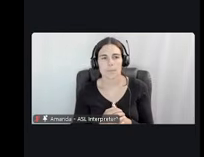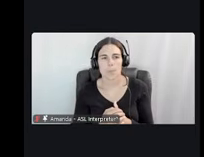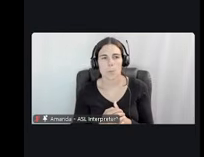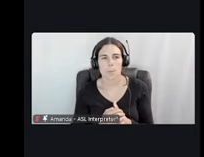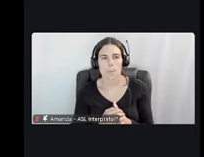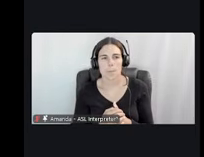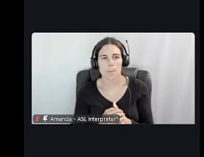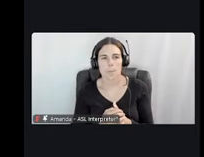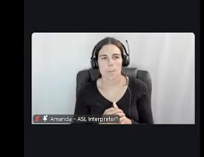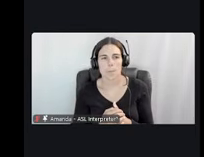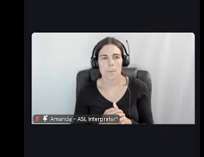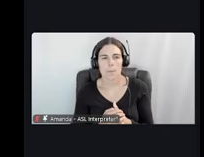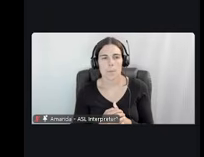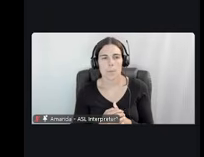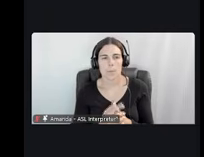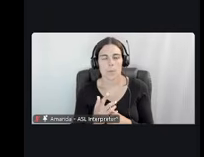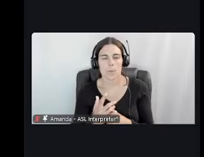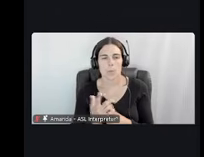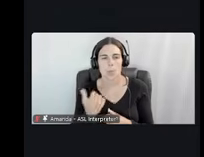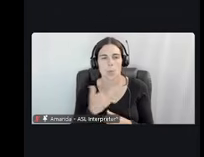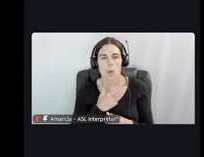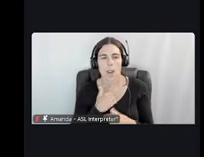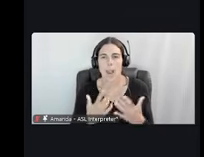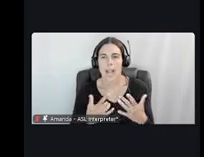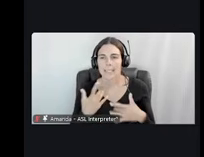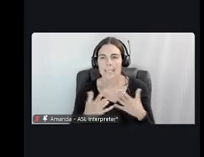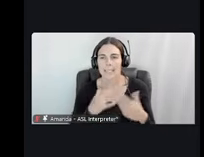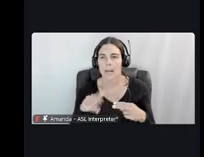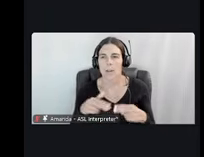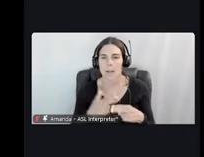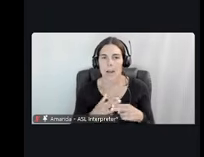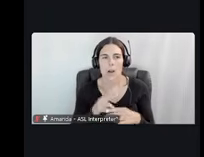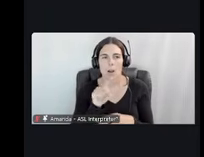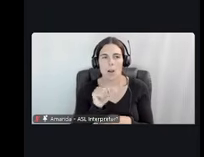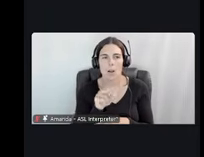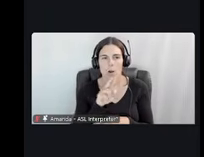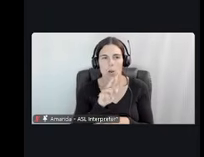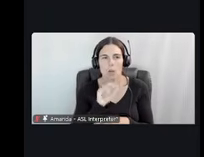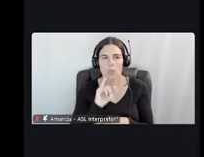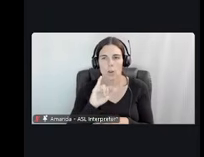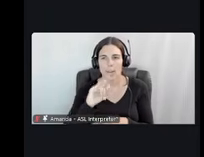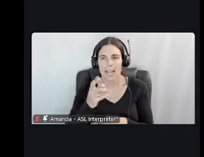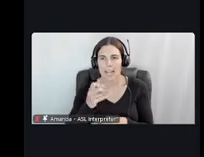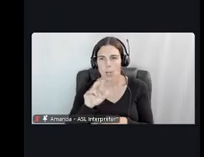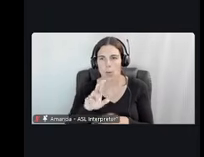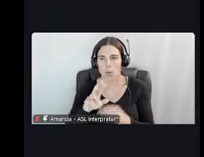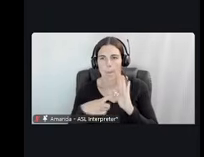It's why we're especially excited about our trianchor partnership model. As you see here,